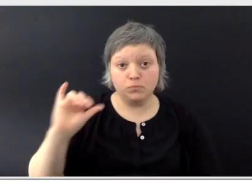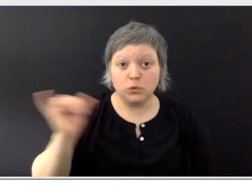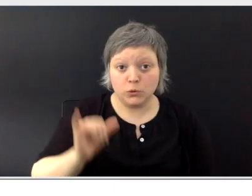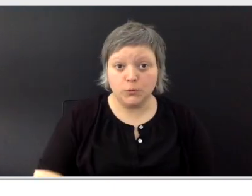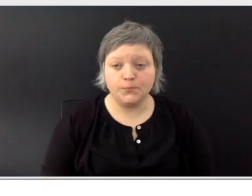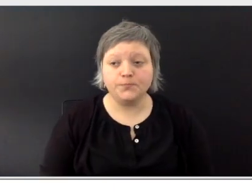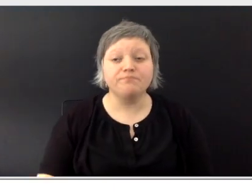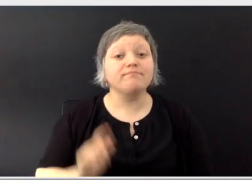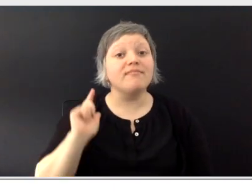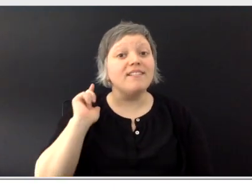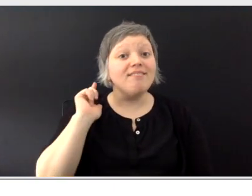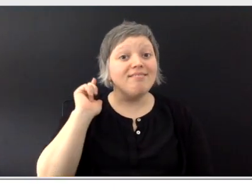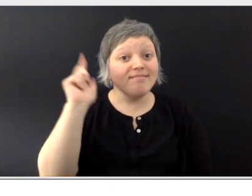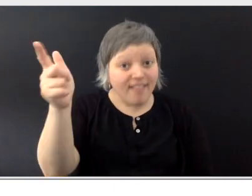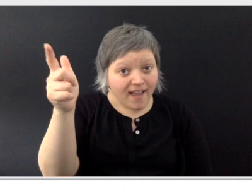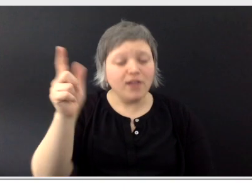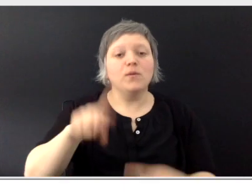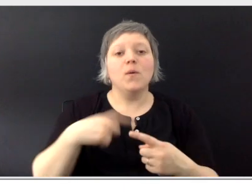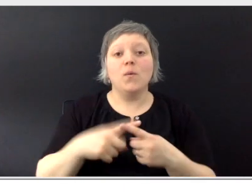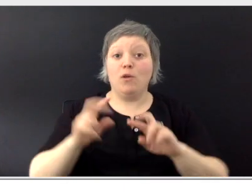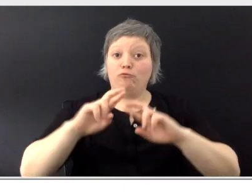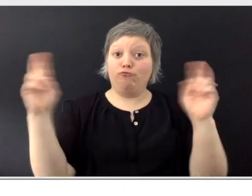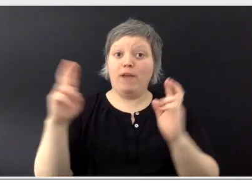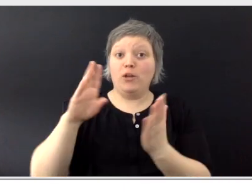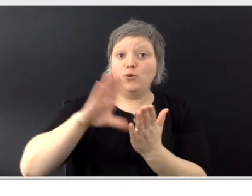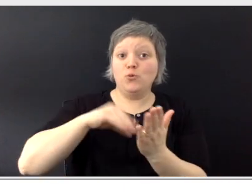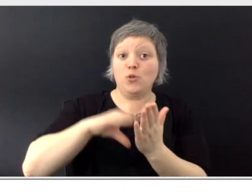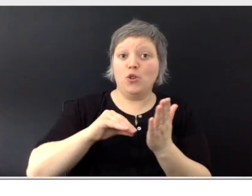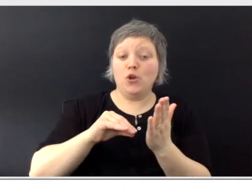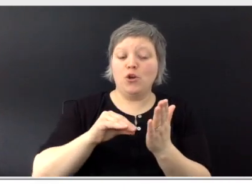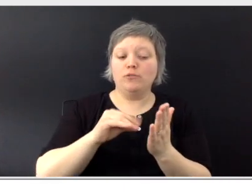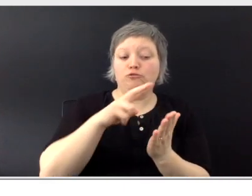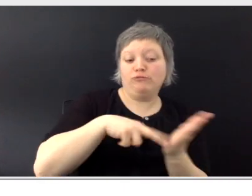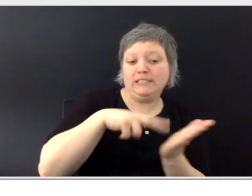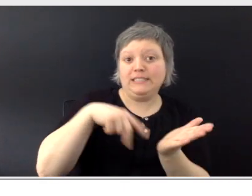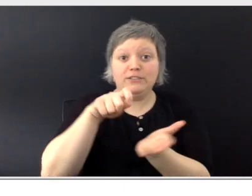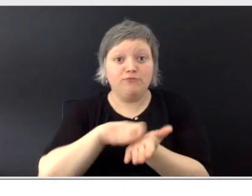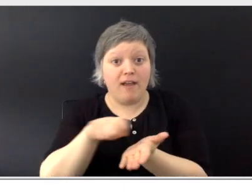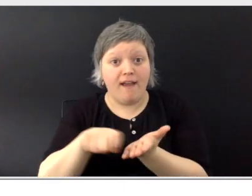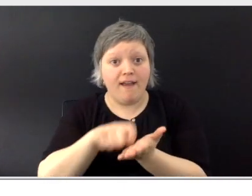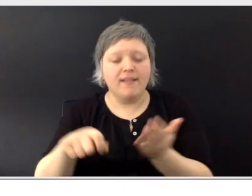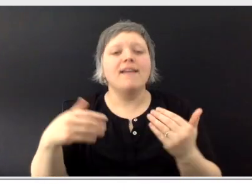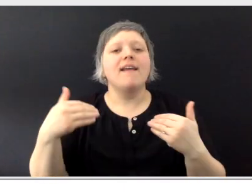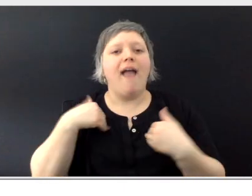later on, when they are learning how to read and write they have that strong foundation to go from.